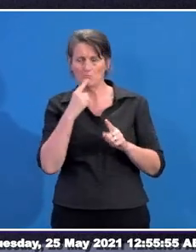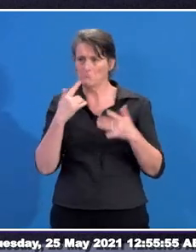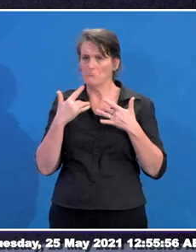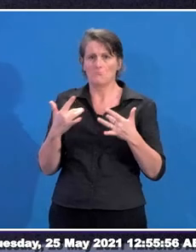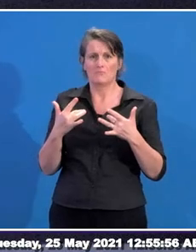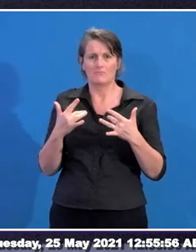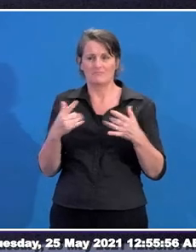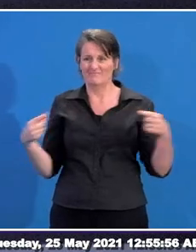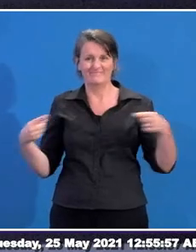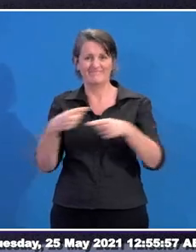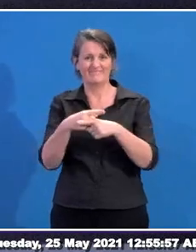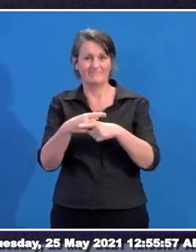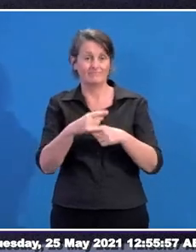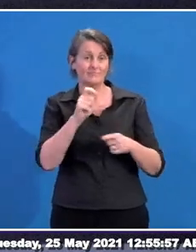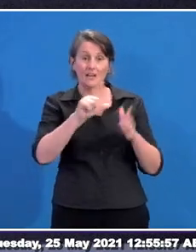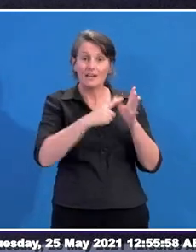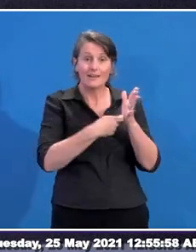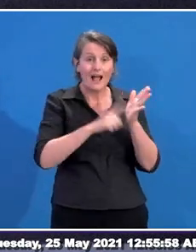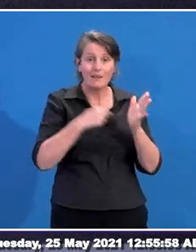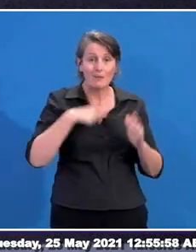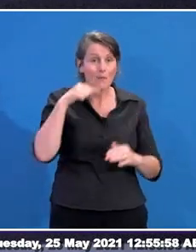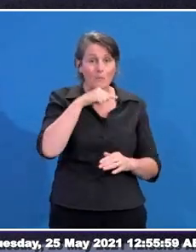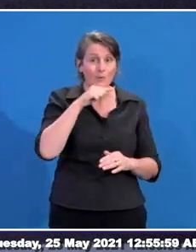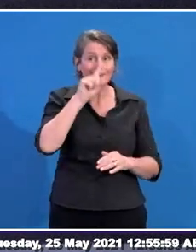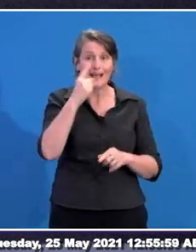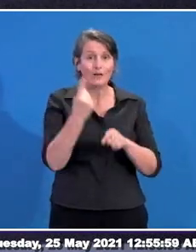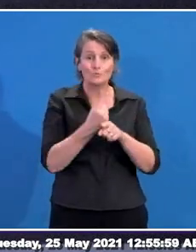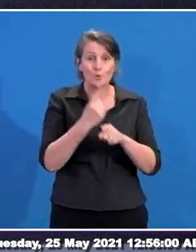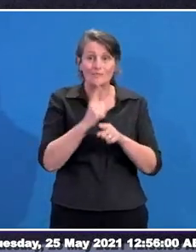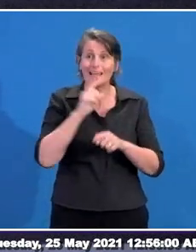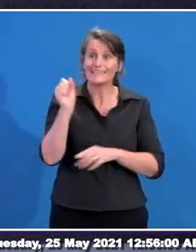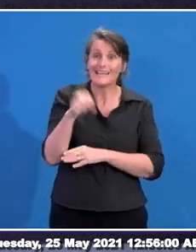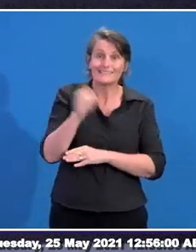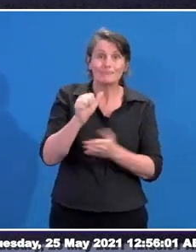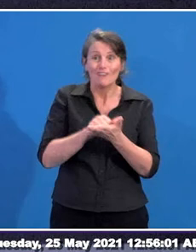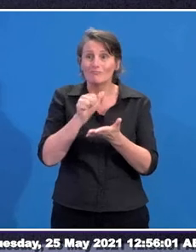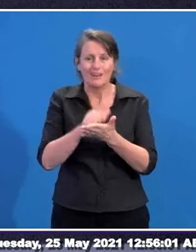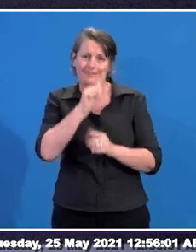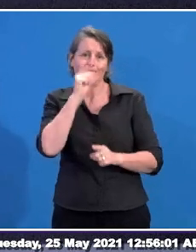He can't say anything. He can't say, "Yes, this happened to me, he did that."